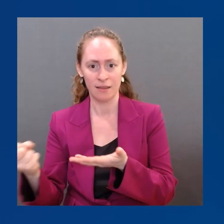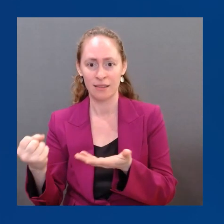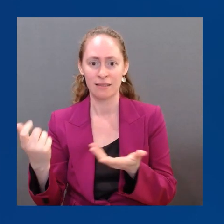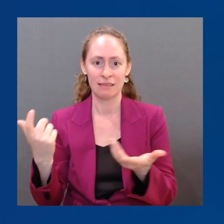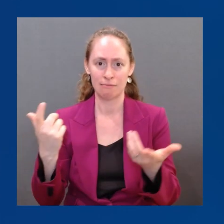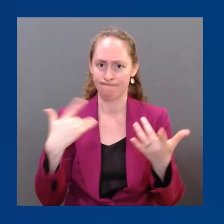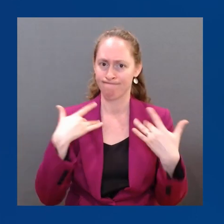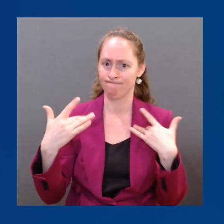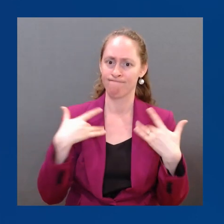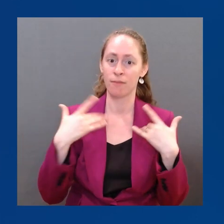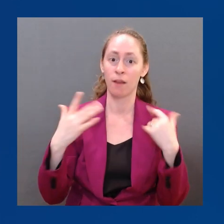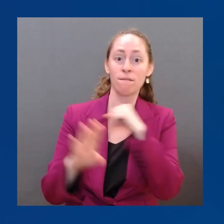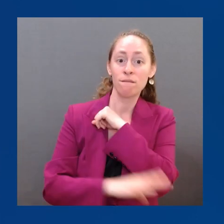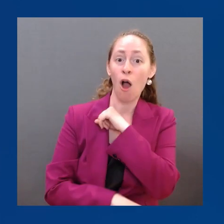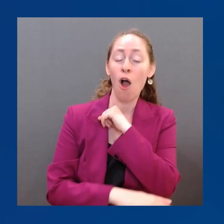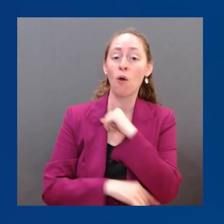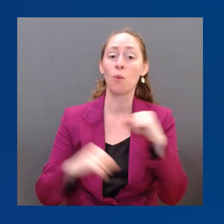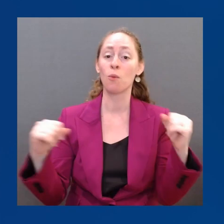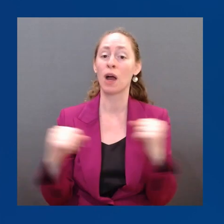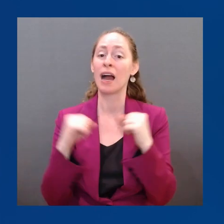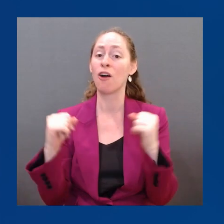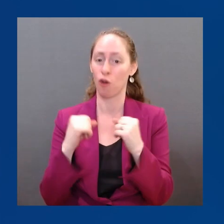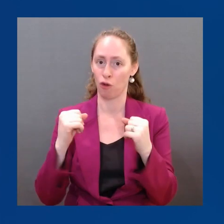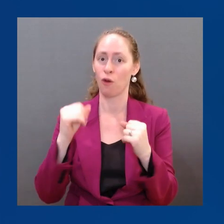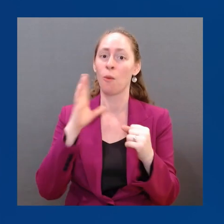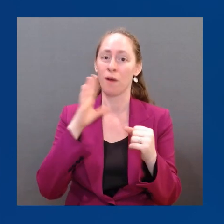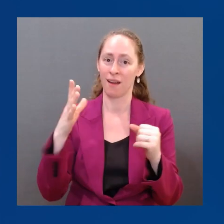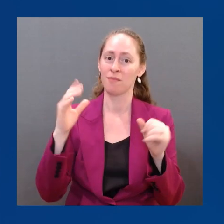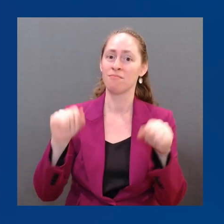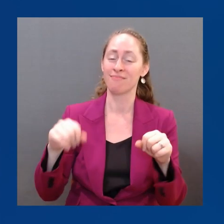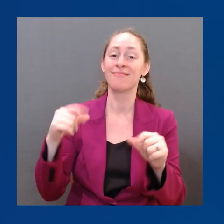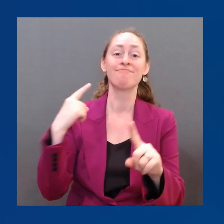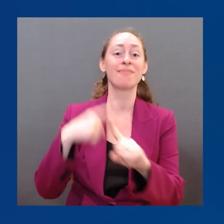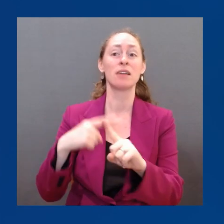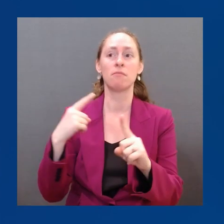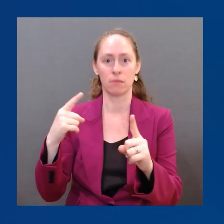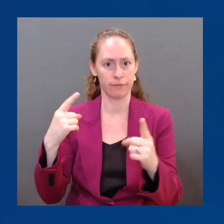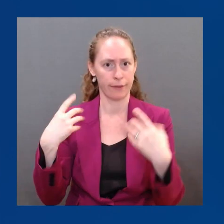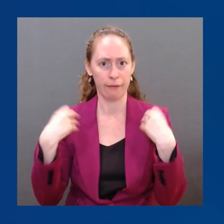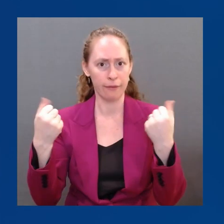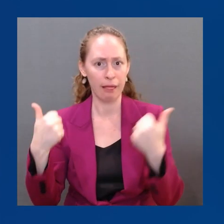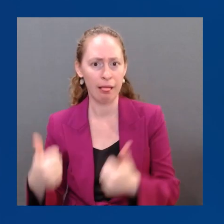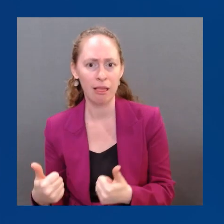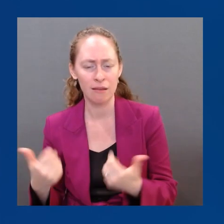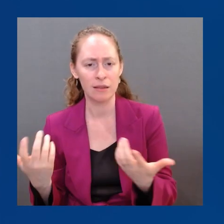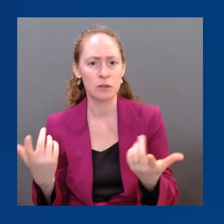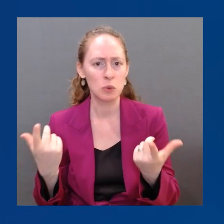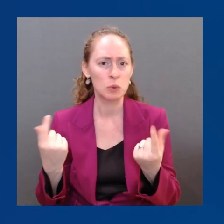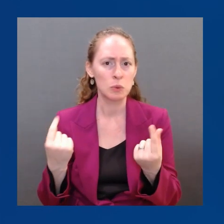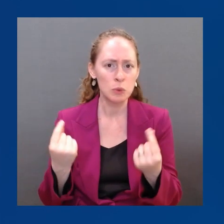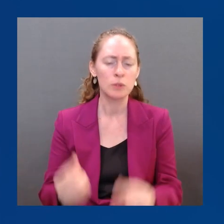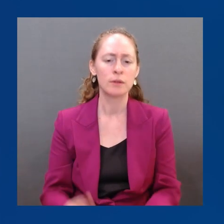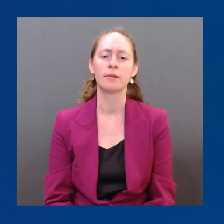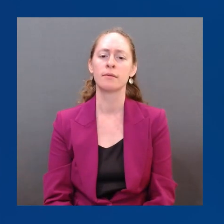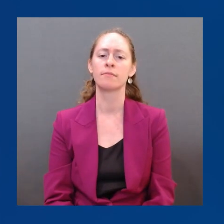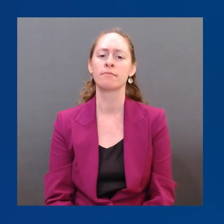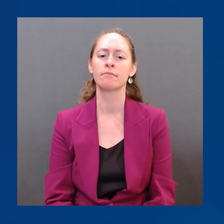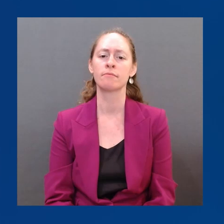because we will have run out. There are new generations of treatments that are coming online, companies that are making them with some very promising data.